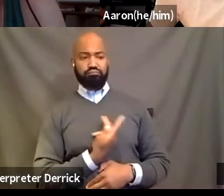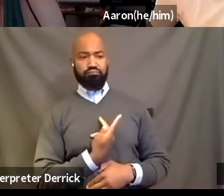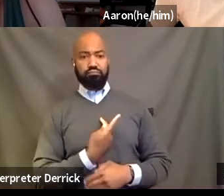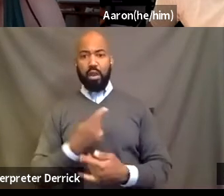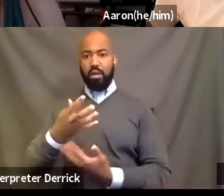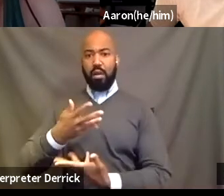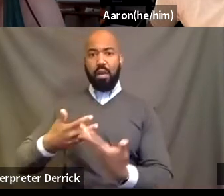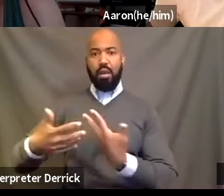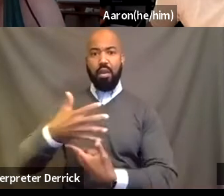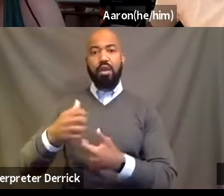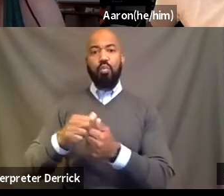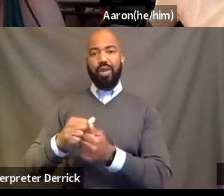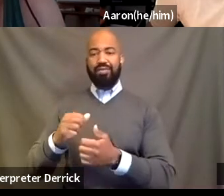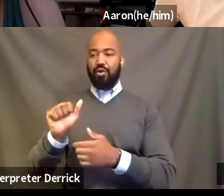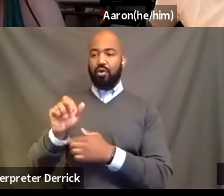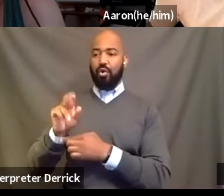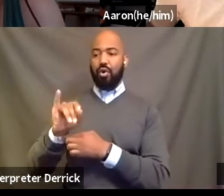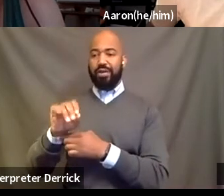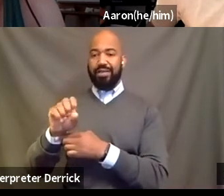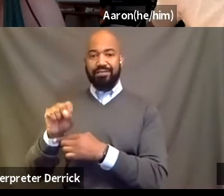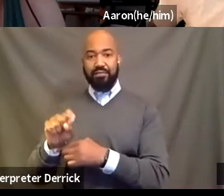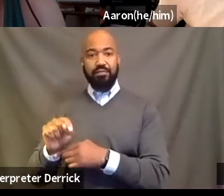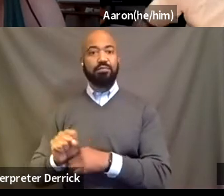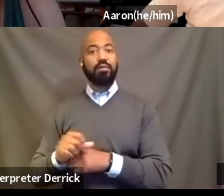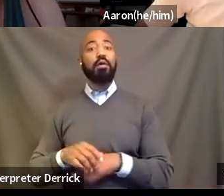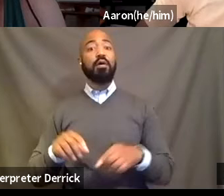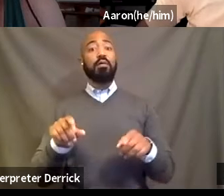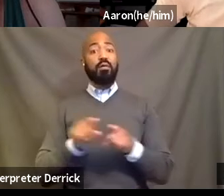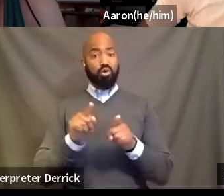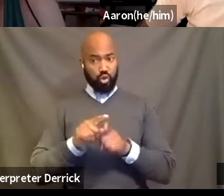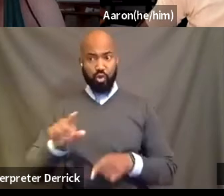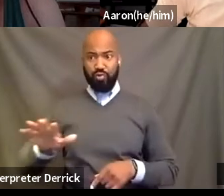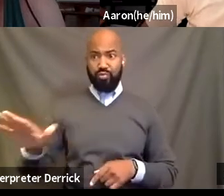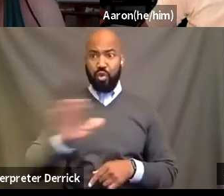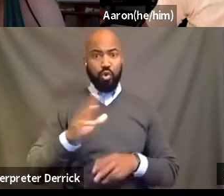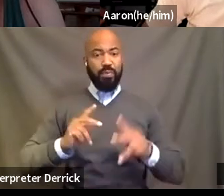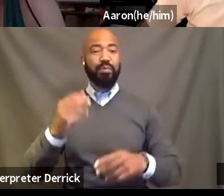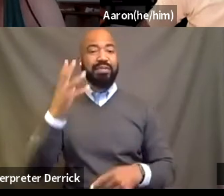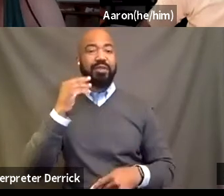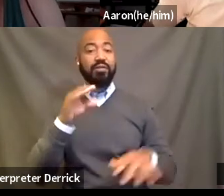Leah (she/her): Just quite amazing and that's kind of what the scene has brought about so it's both this actual like printed.